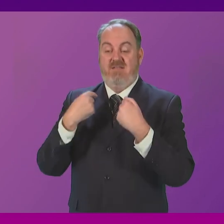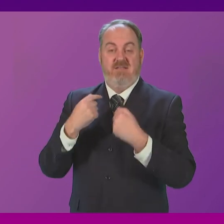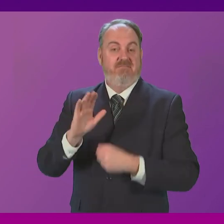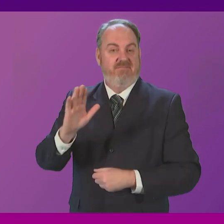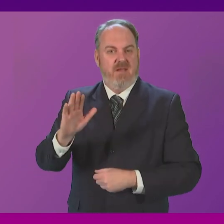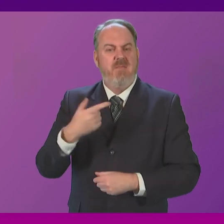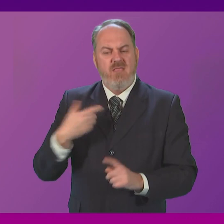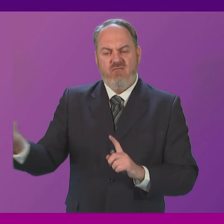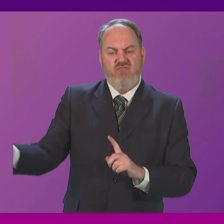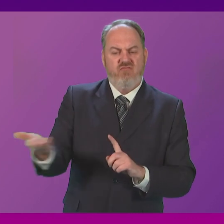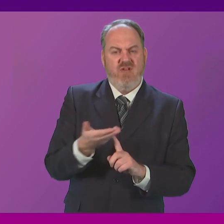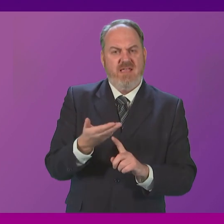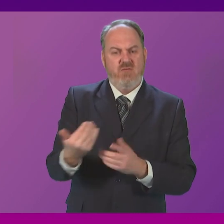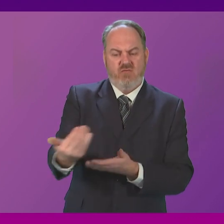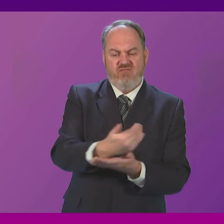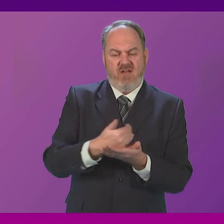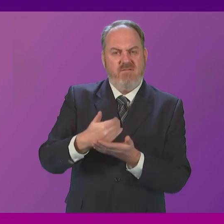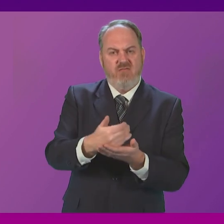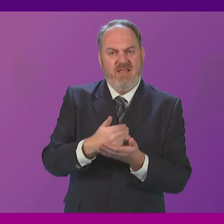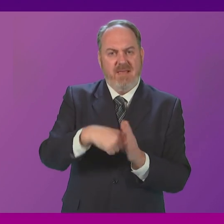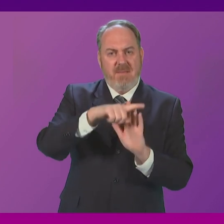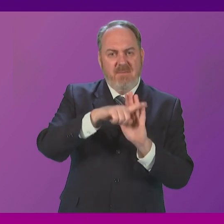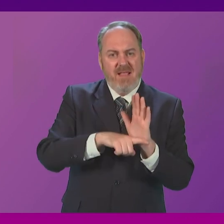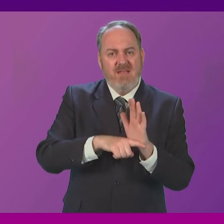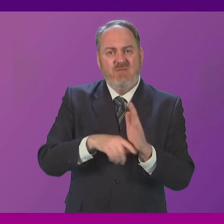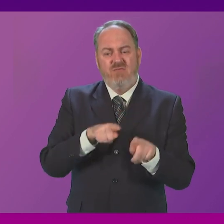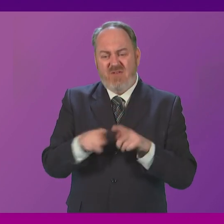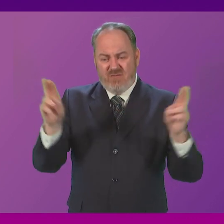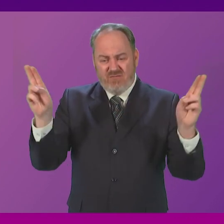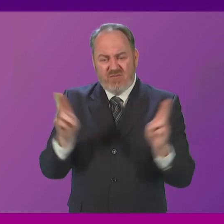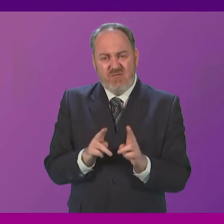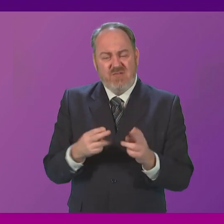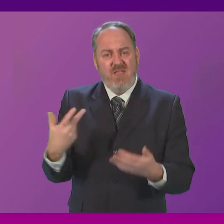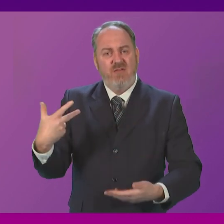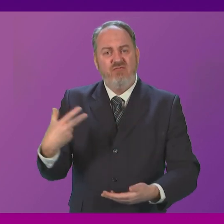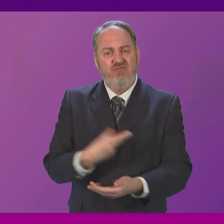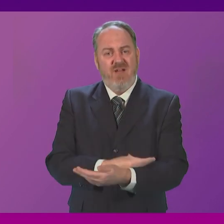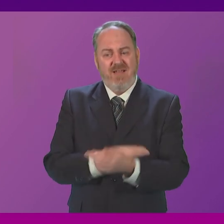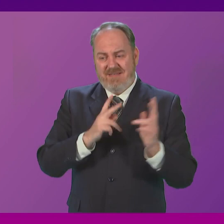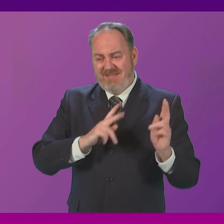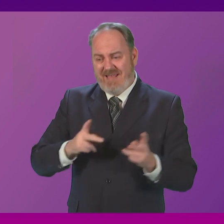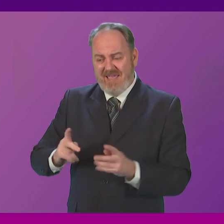to addiction recovery bill, which we have published. The bill will tackle Scotland’s drug deaths scandal, and it has been endorsed by members from all sides of the chamber.